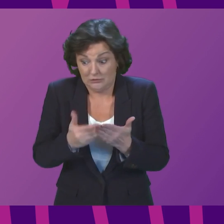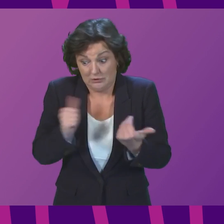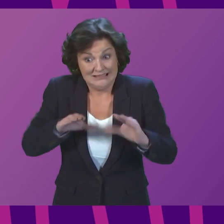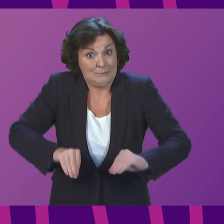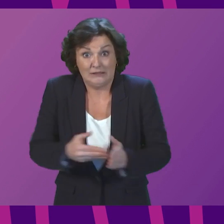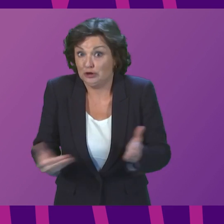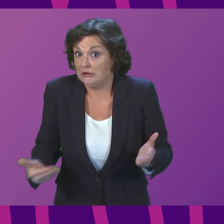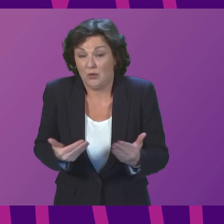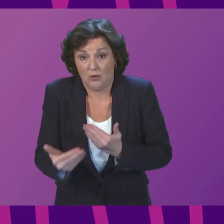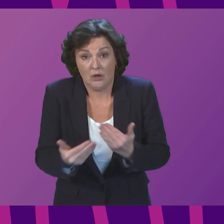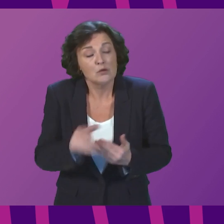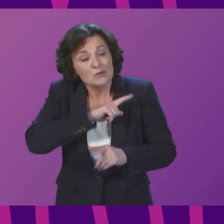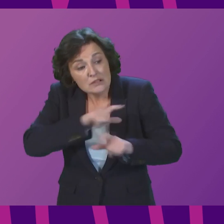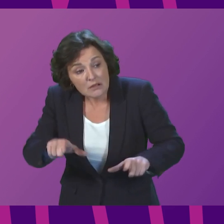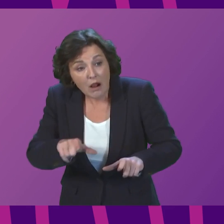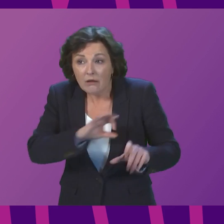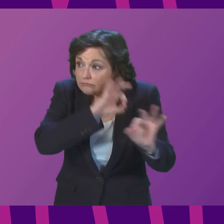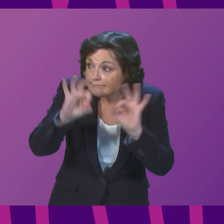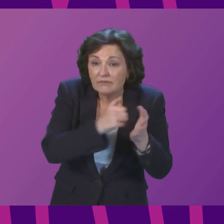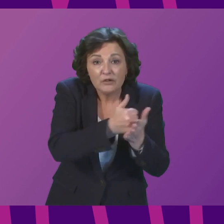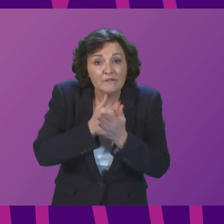will continue to take all possible steps.